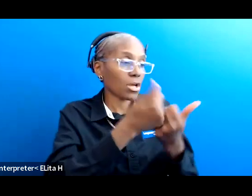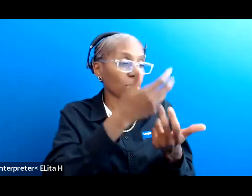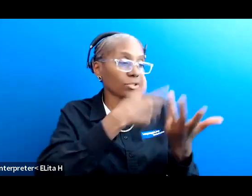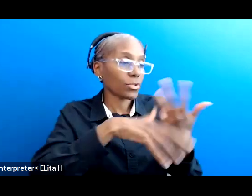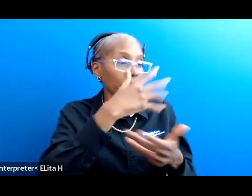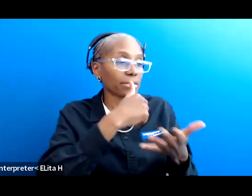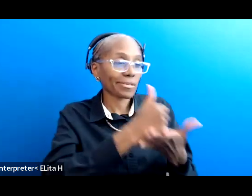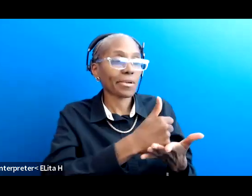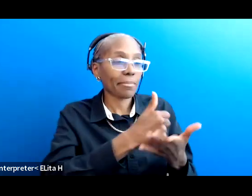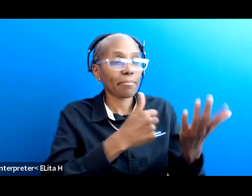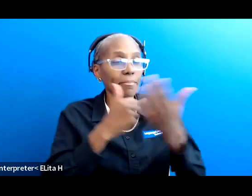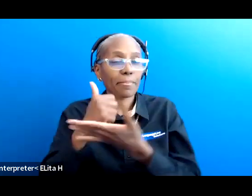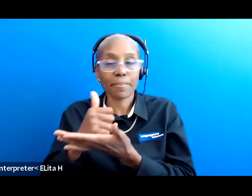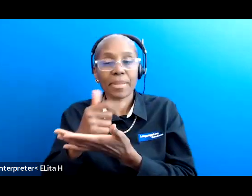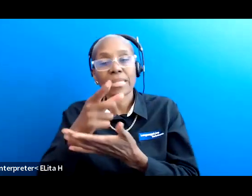helpful techniques also as well.